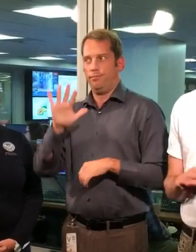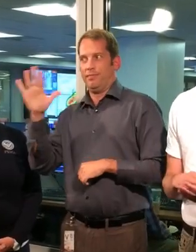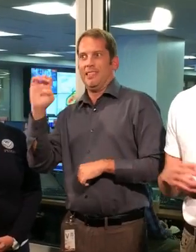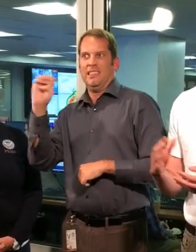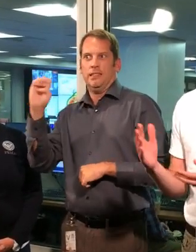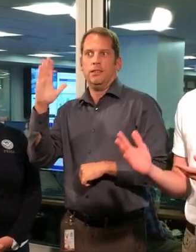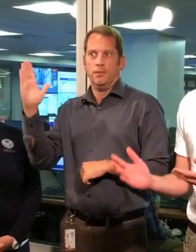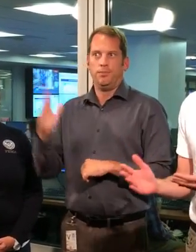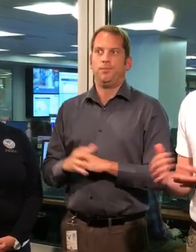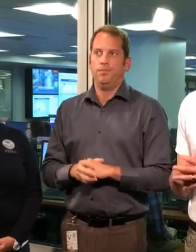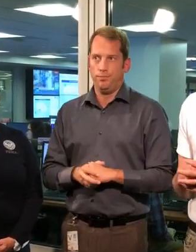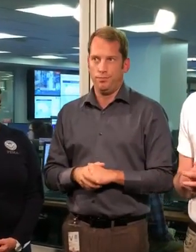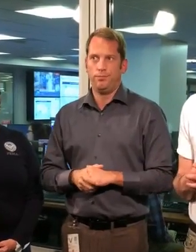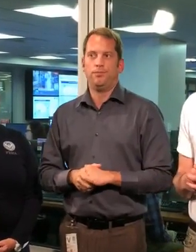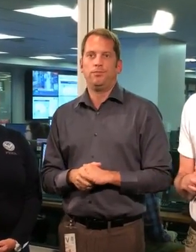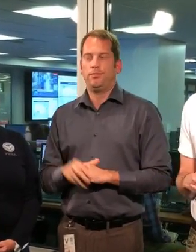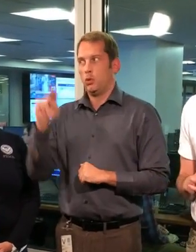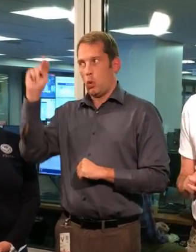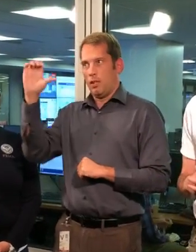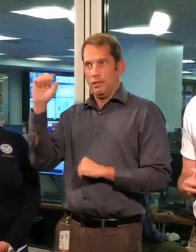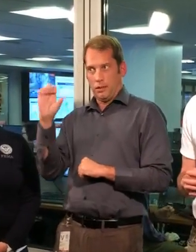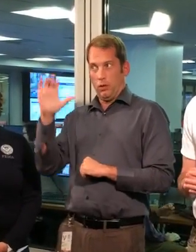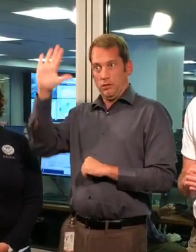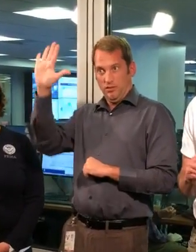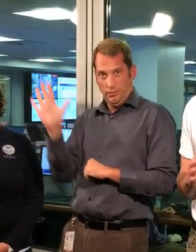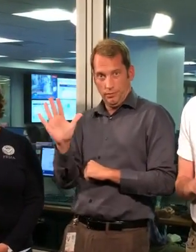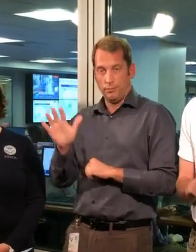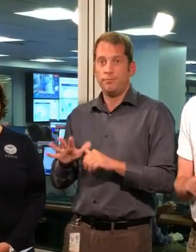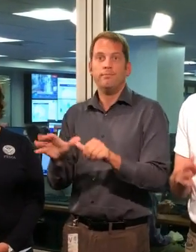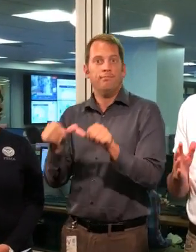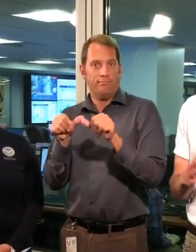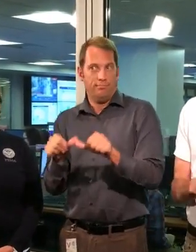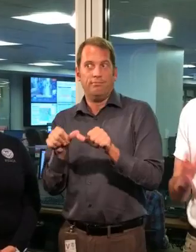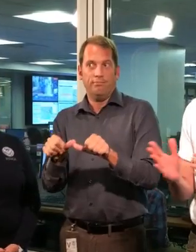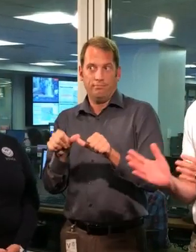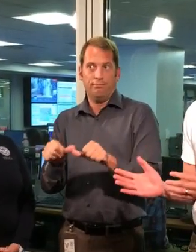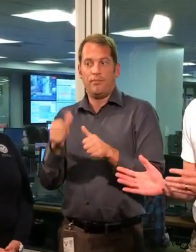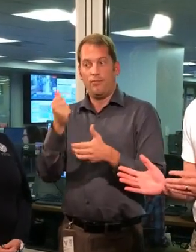middle to latter portion of the upcoming week, so even though Hurricane Matthew continues